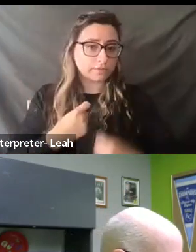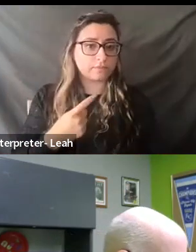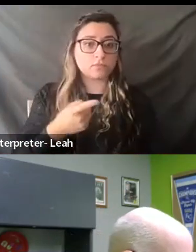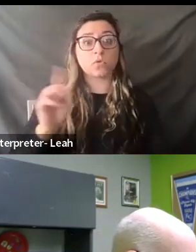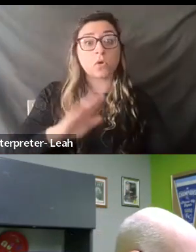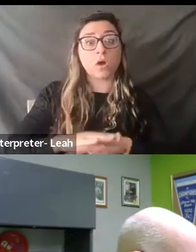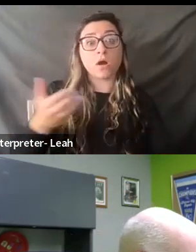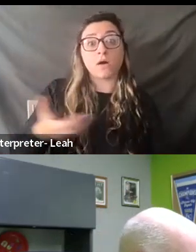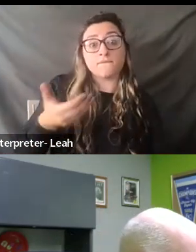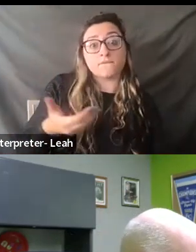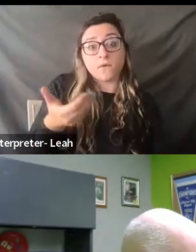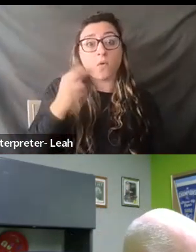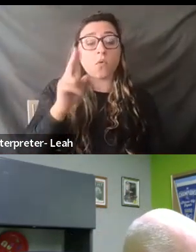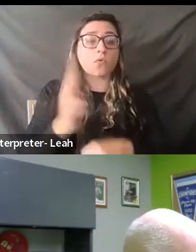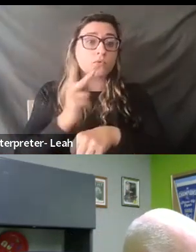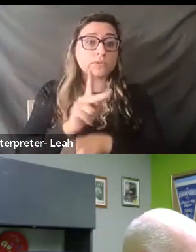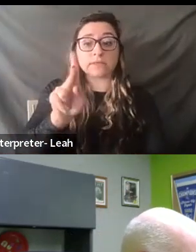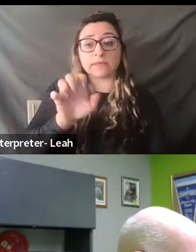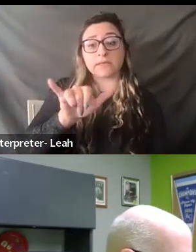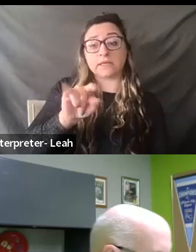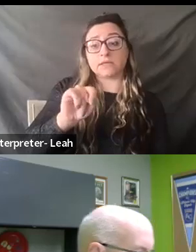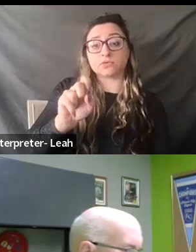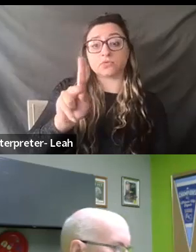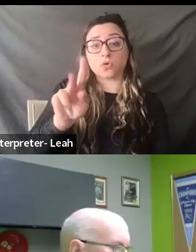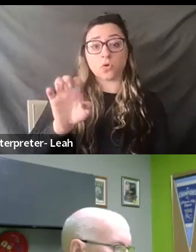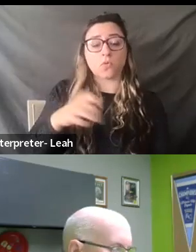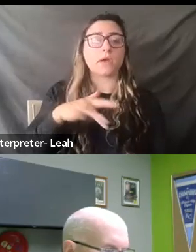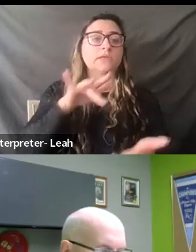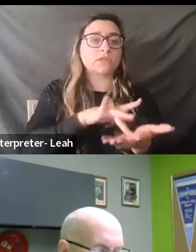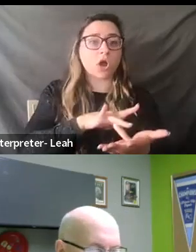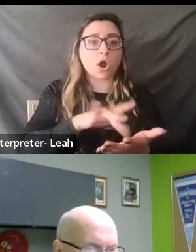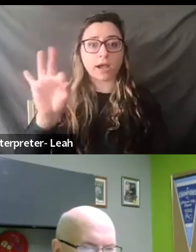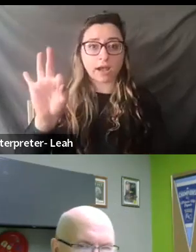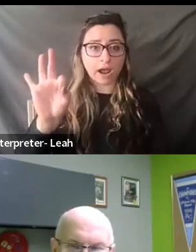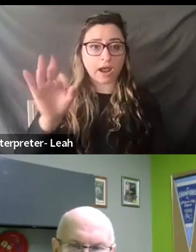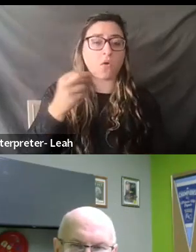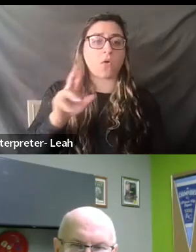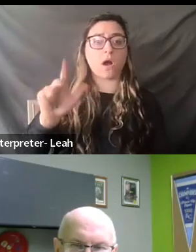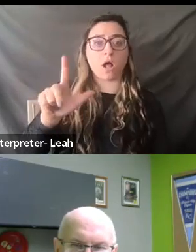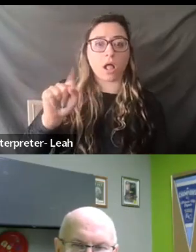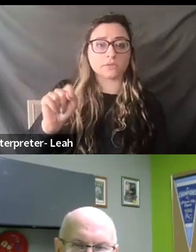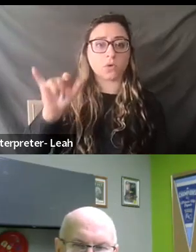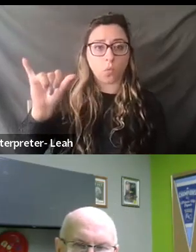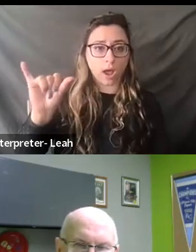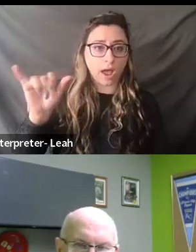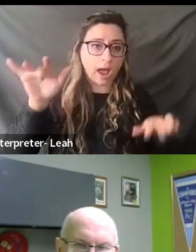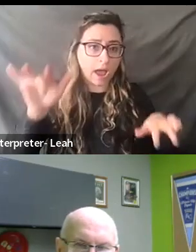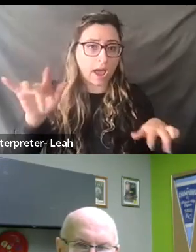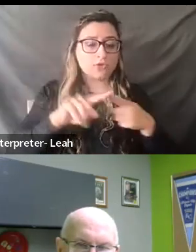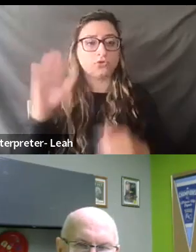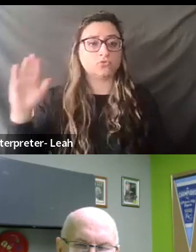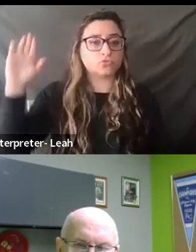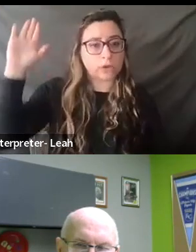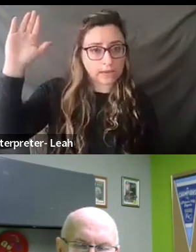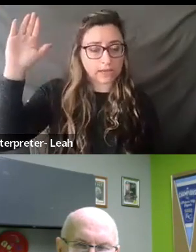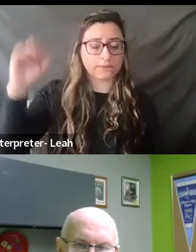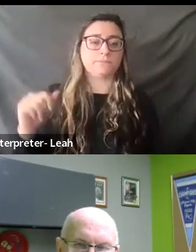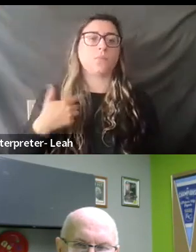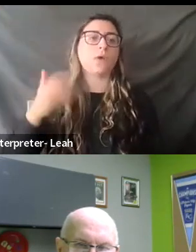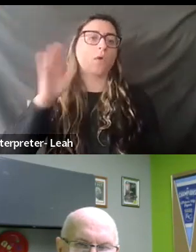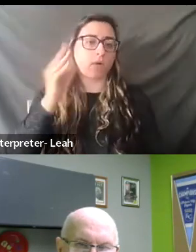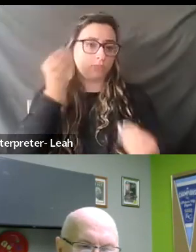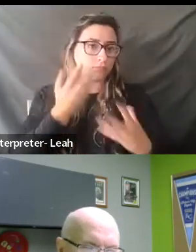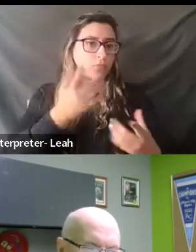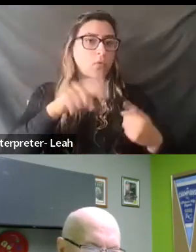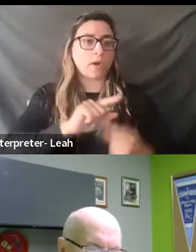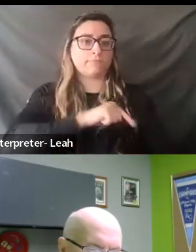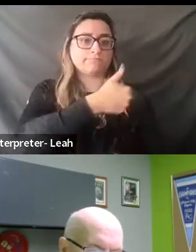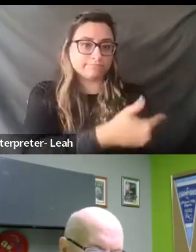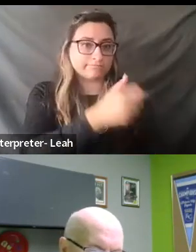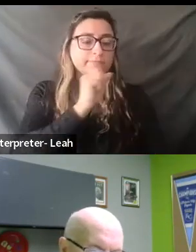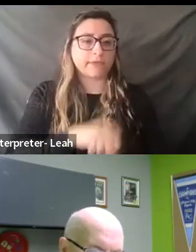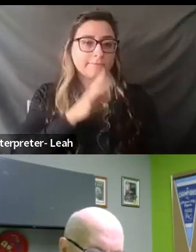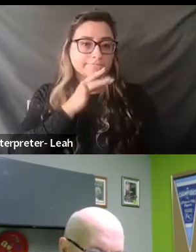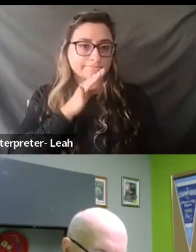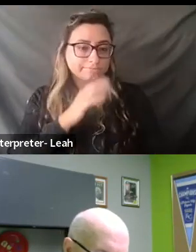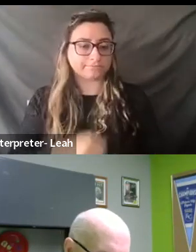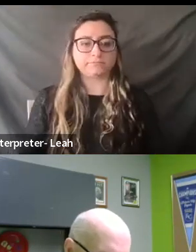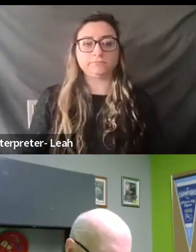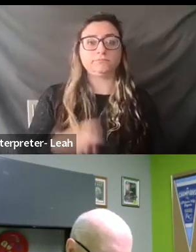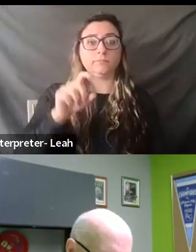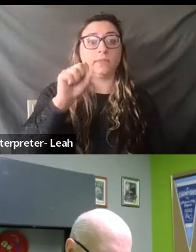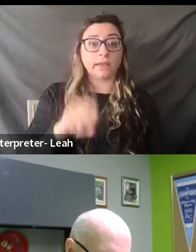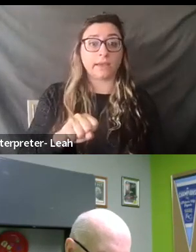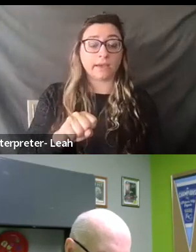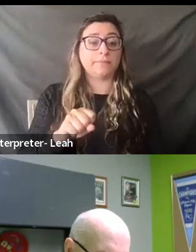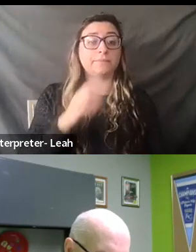To ask a question or make a comment, you can also select a hand option on the menu bar that allows us to know you have a question.